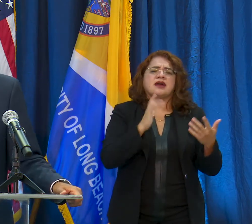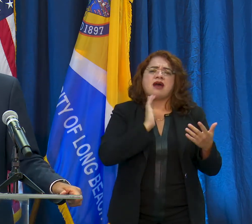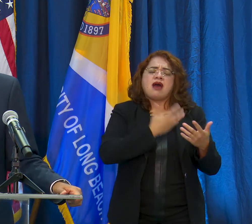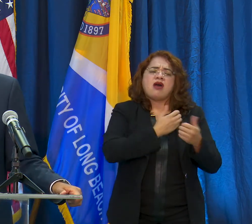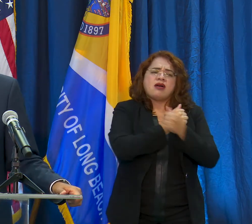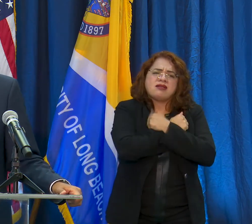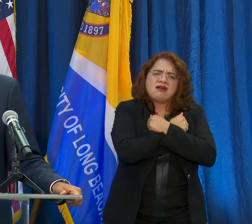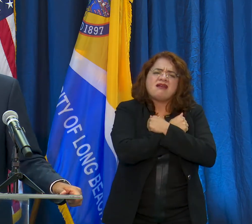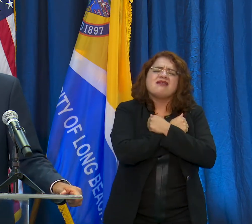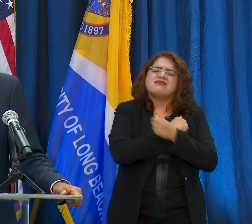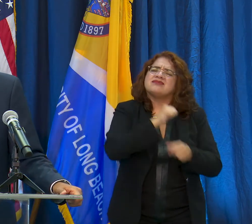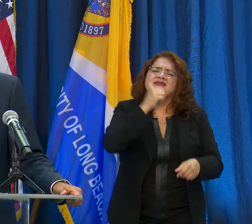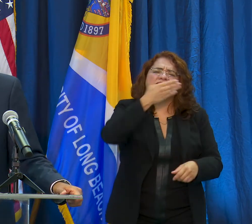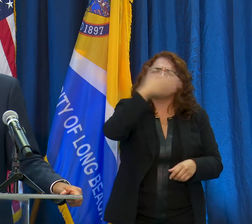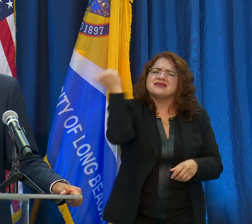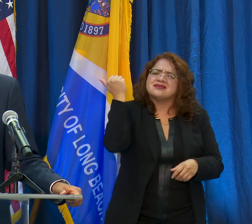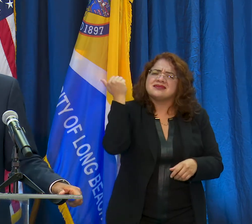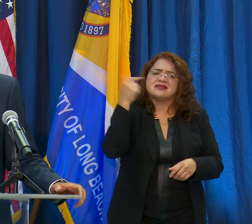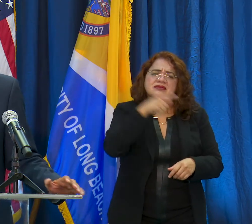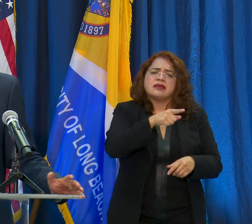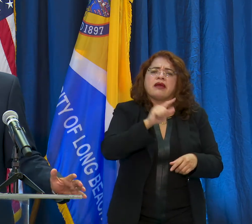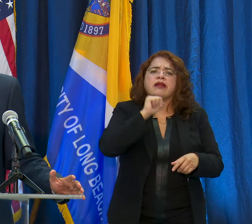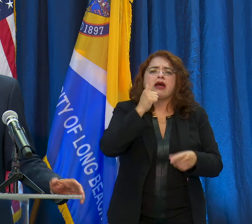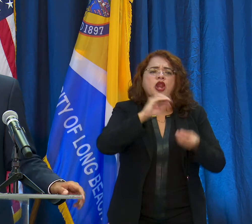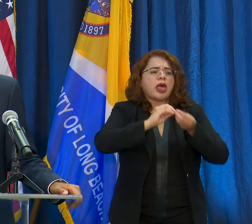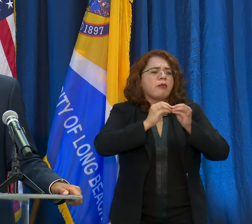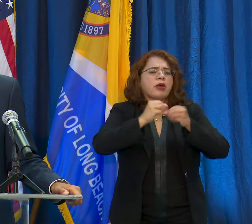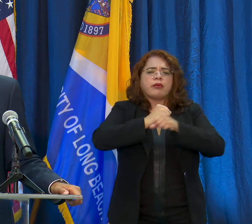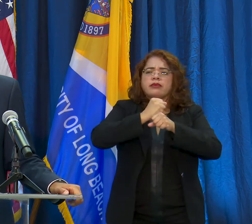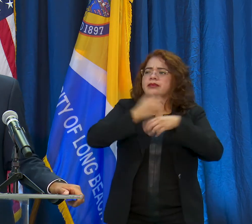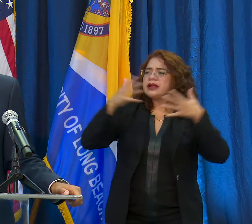human beings. Even as I stand here with you today, there are